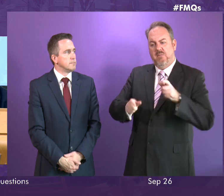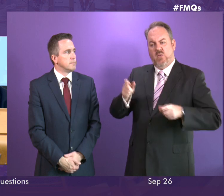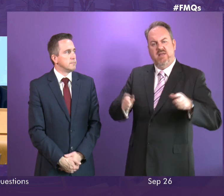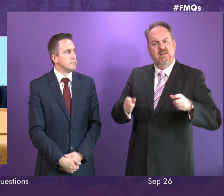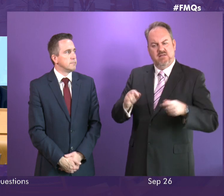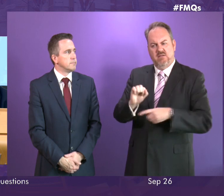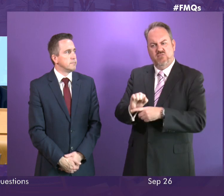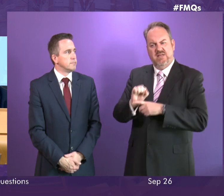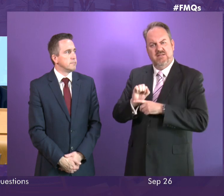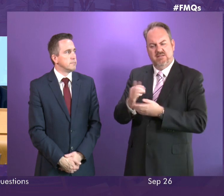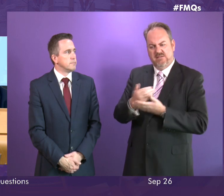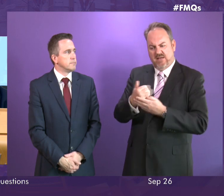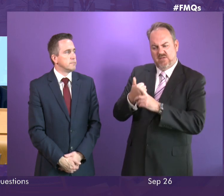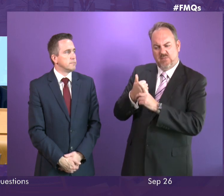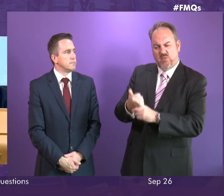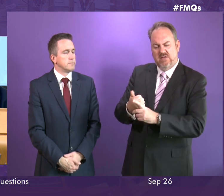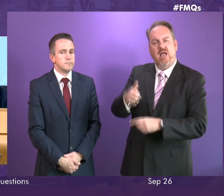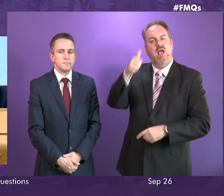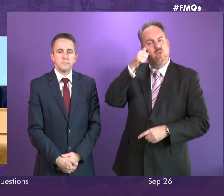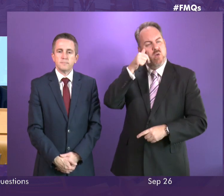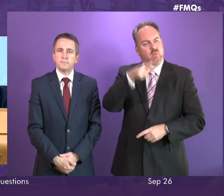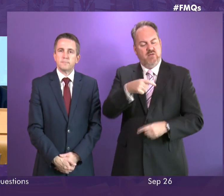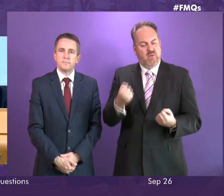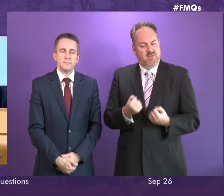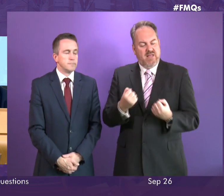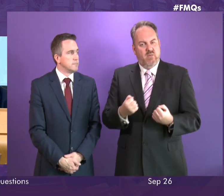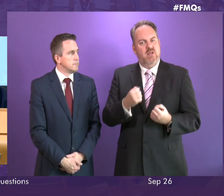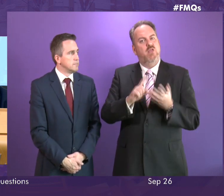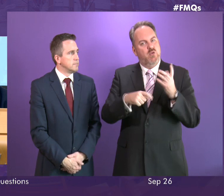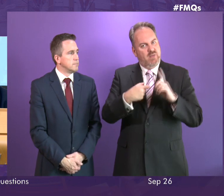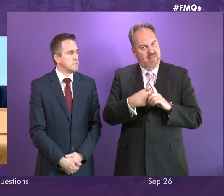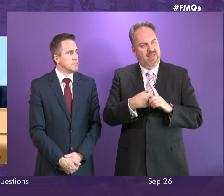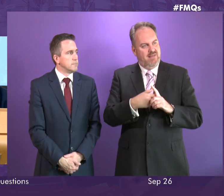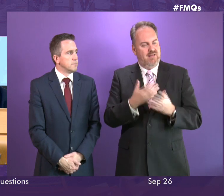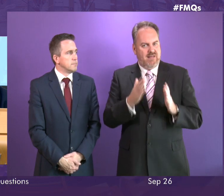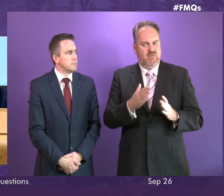there are safe. I know that it is a reserved matter, but can the Scottish Government do